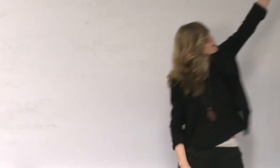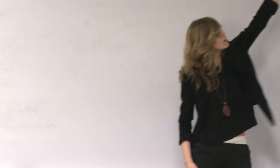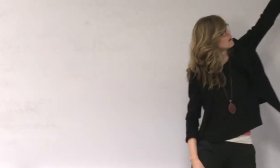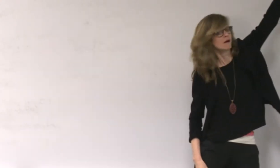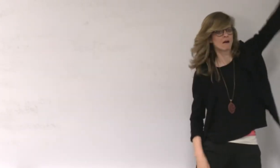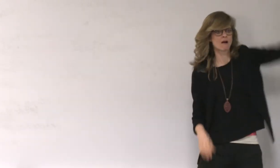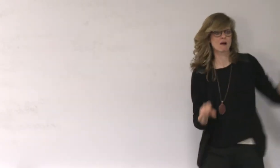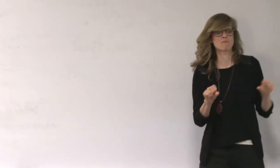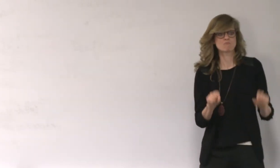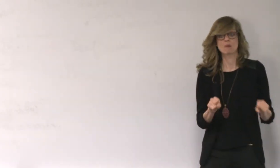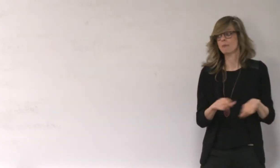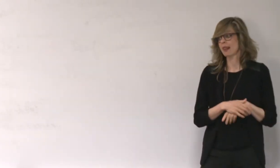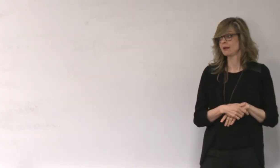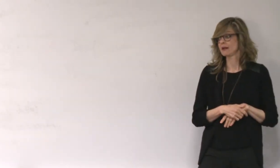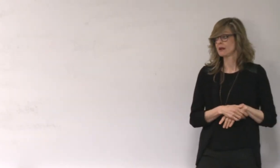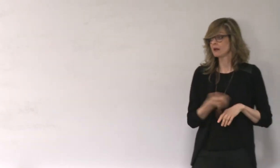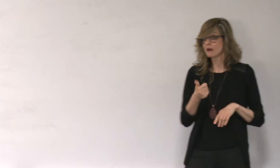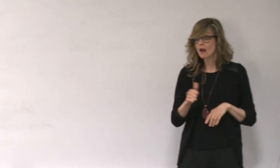FOR THINGS LIKE THEORETICAL PROBABILITY.